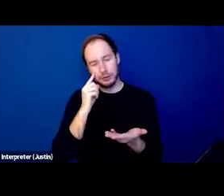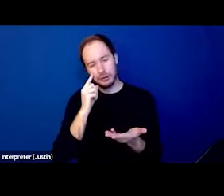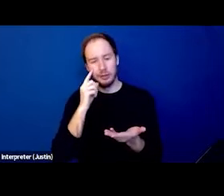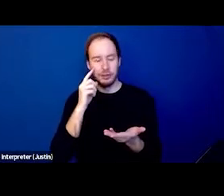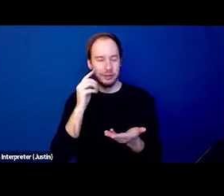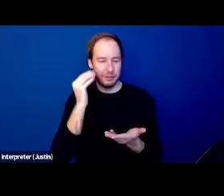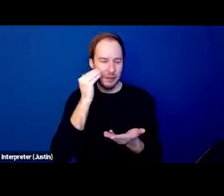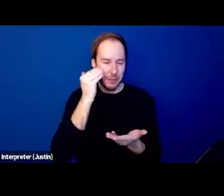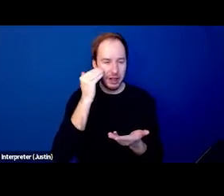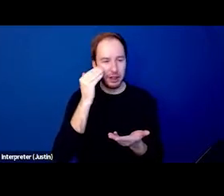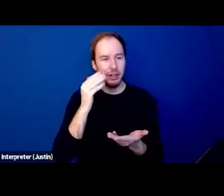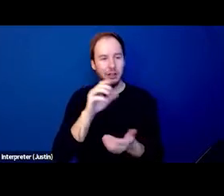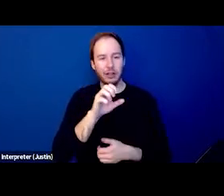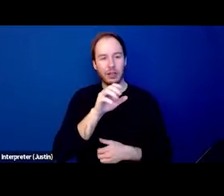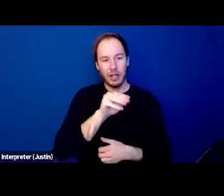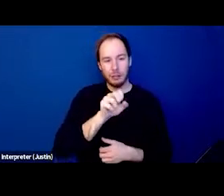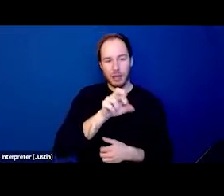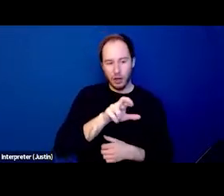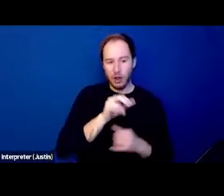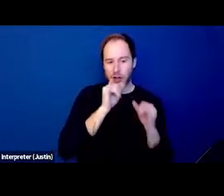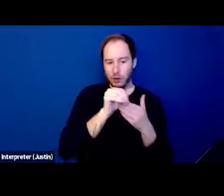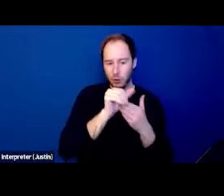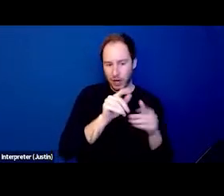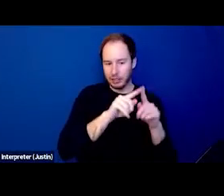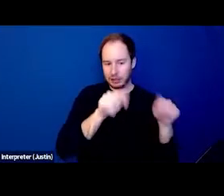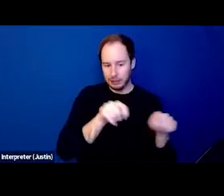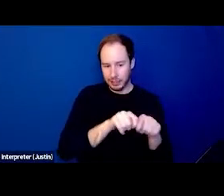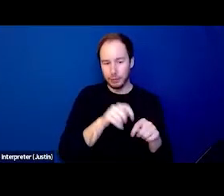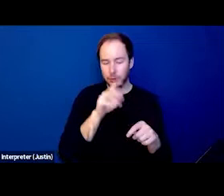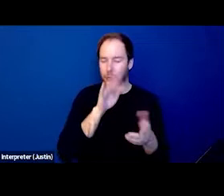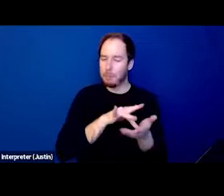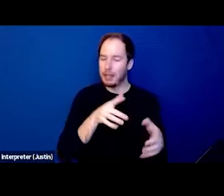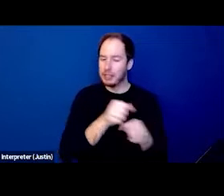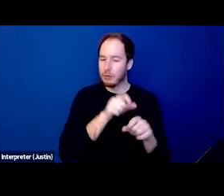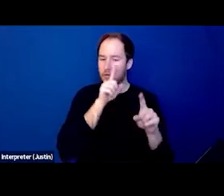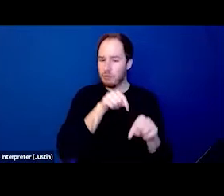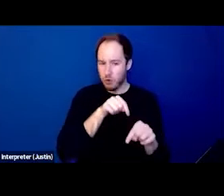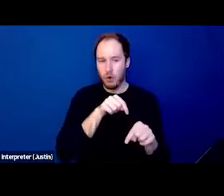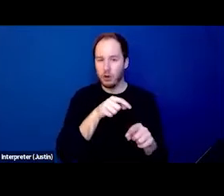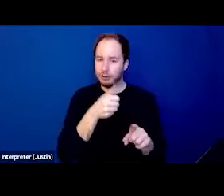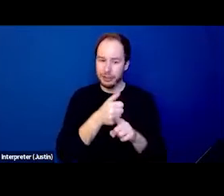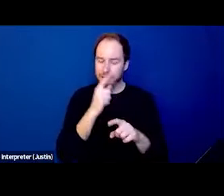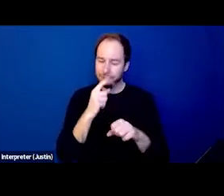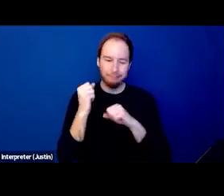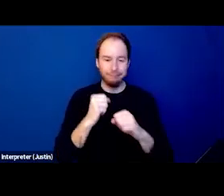So the MSR interview guide template with the medical summary report of course being one of the cornerstones of the SOAR critical components